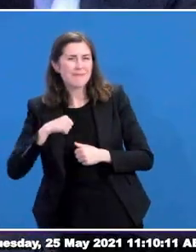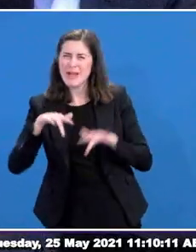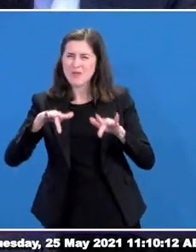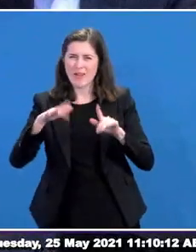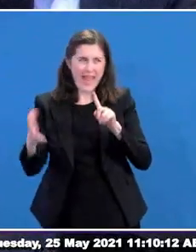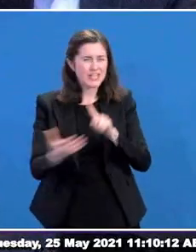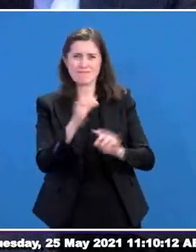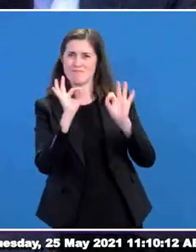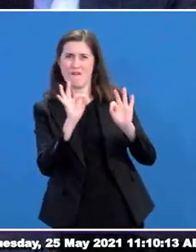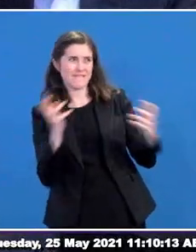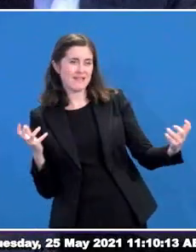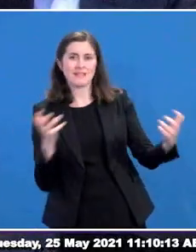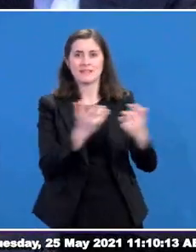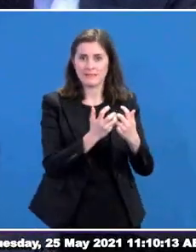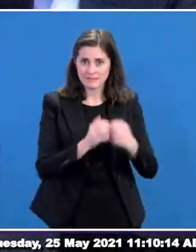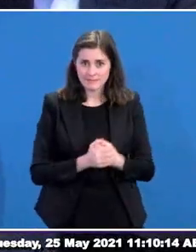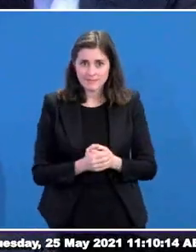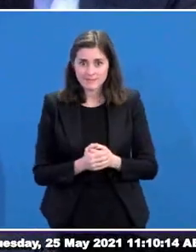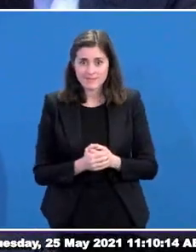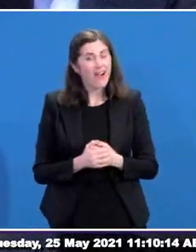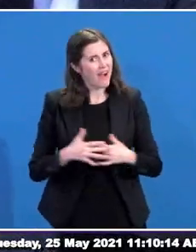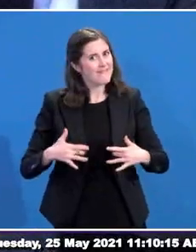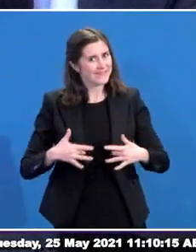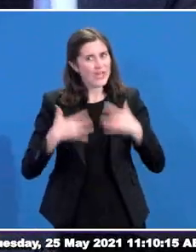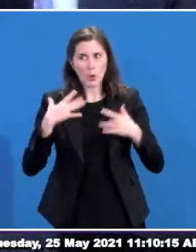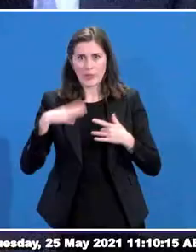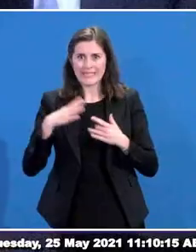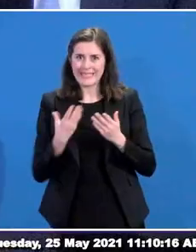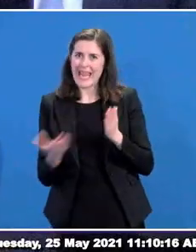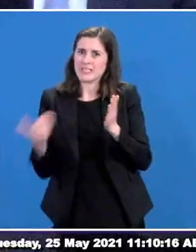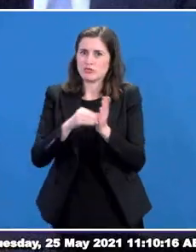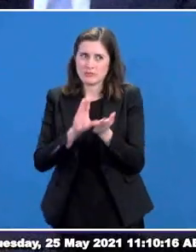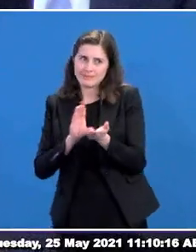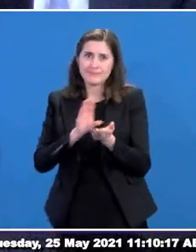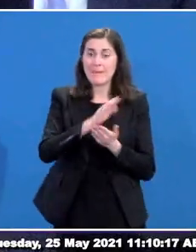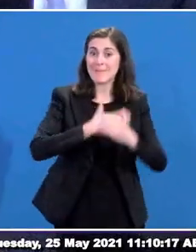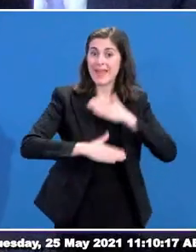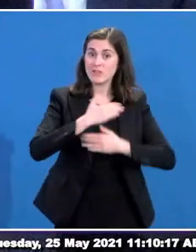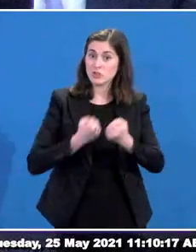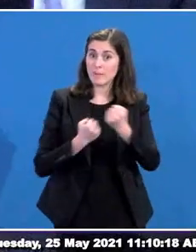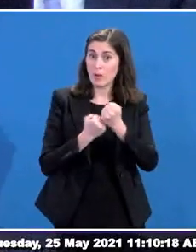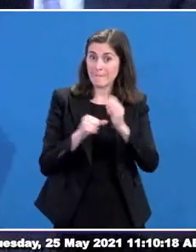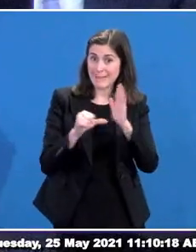In my view, without a massive injection of behavioural support funds Sunnyfield staff generally do not have the training